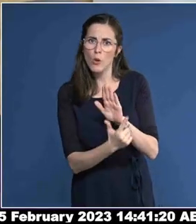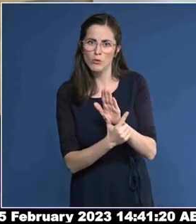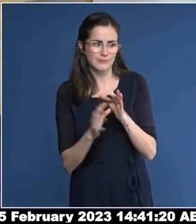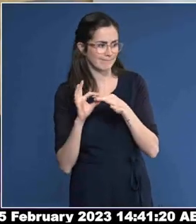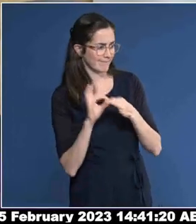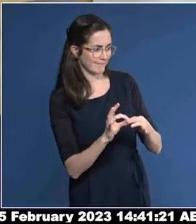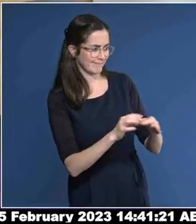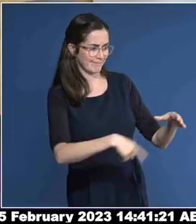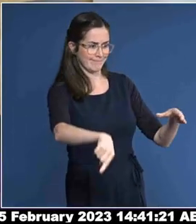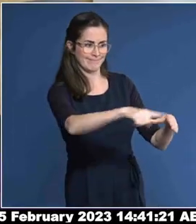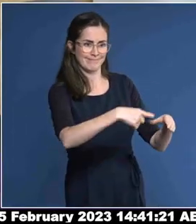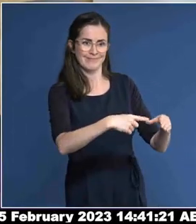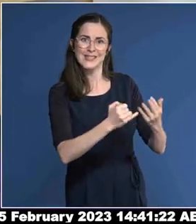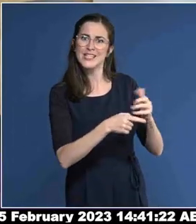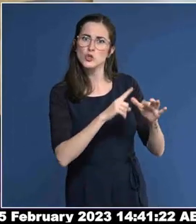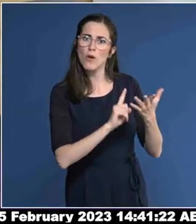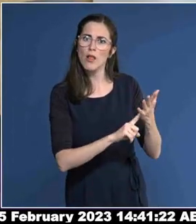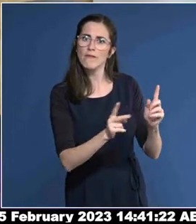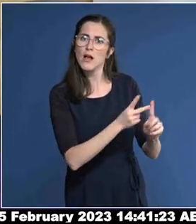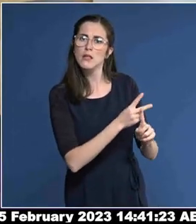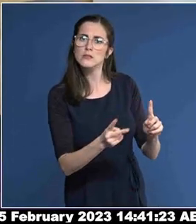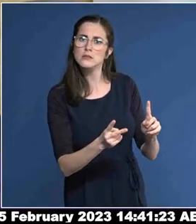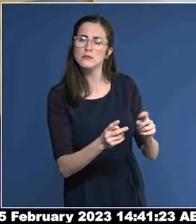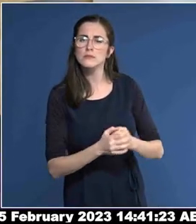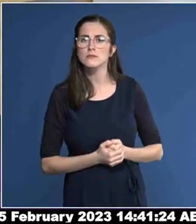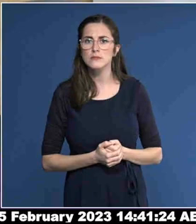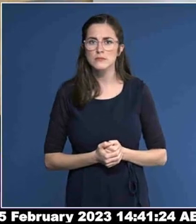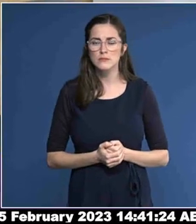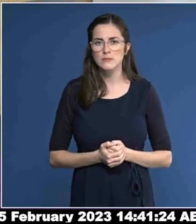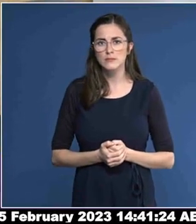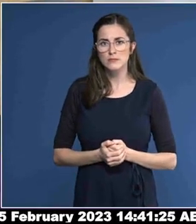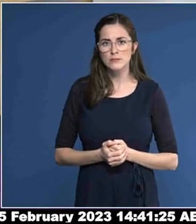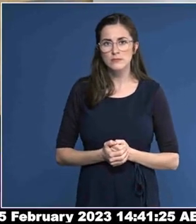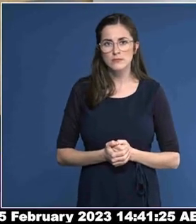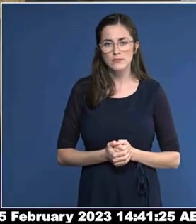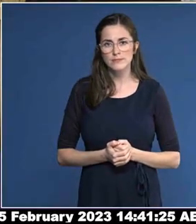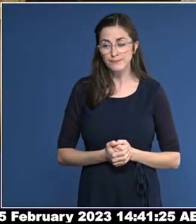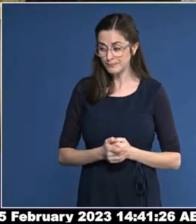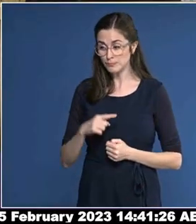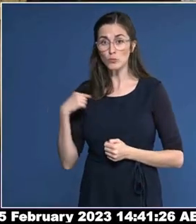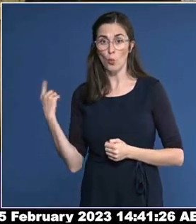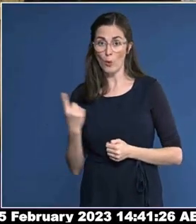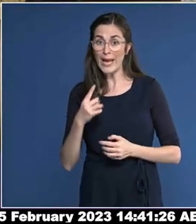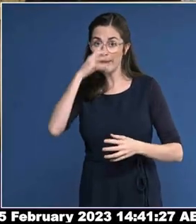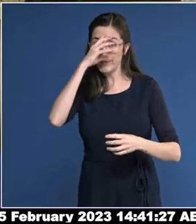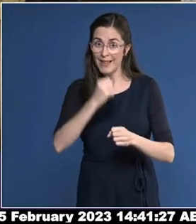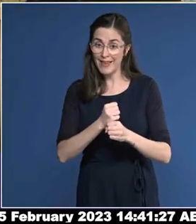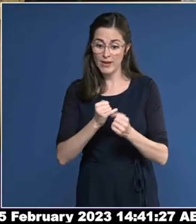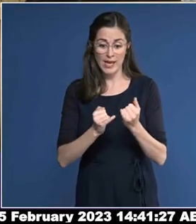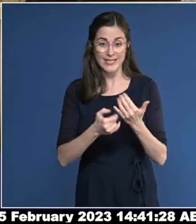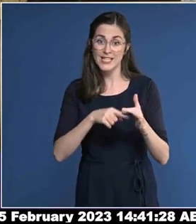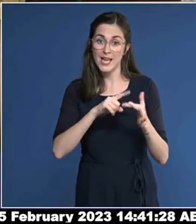So we would consider sexual harassment to be, once again, not acceptable,